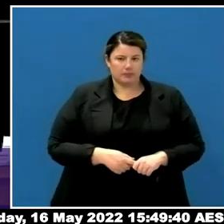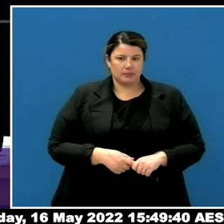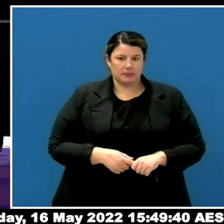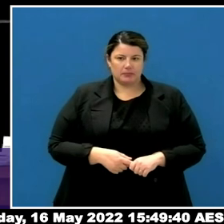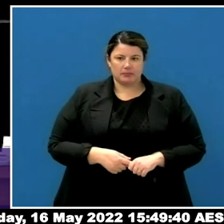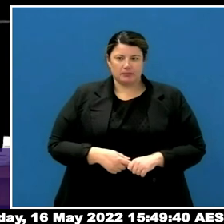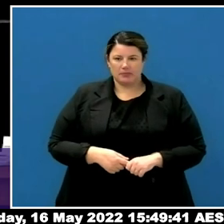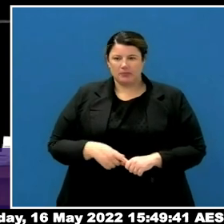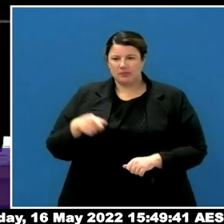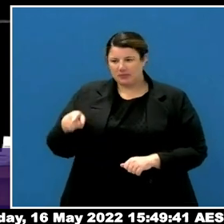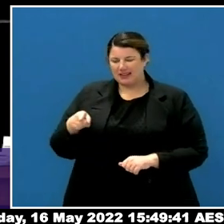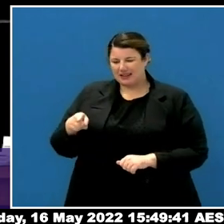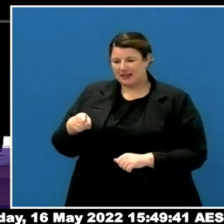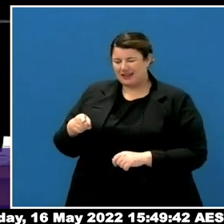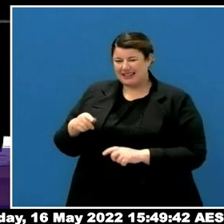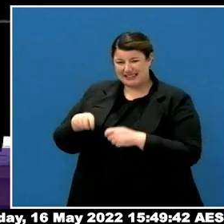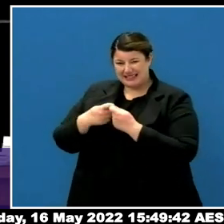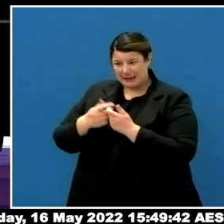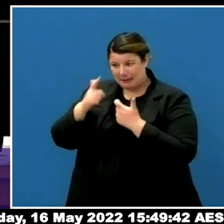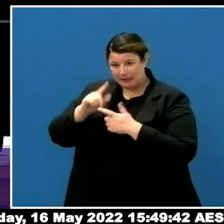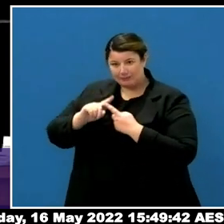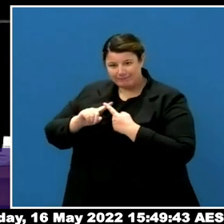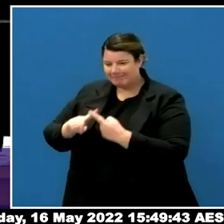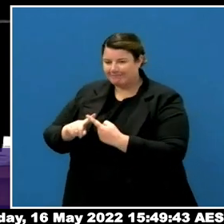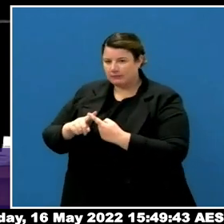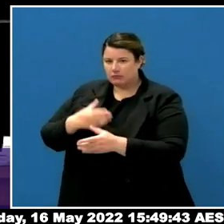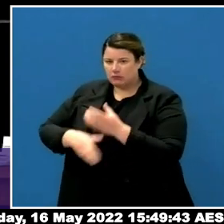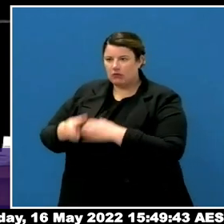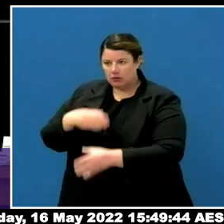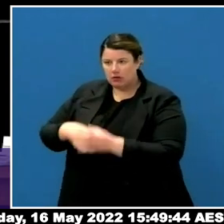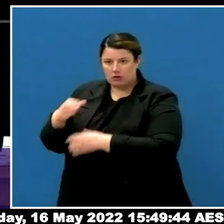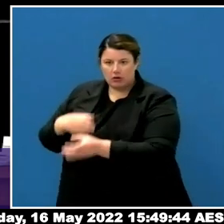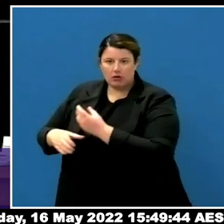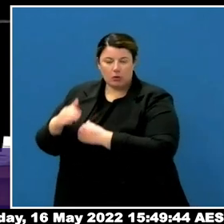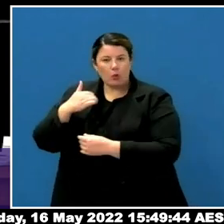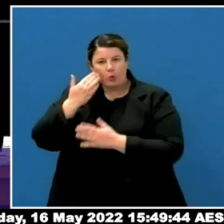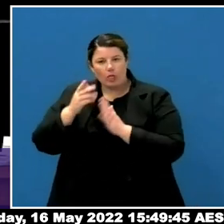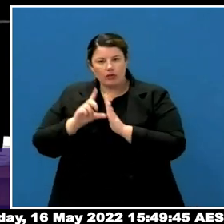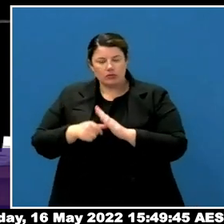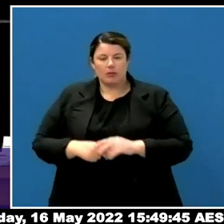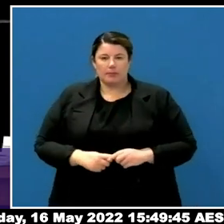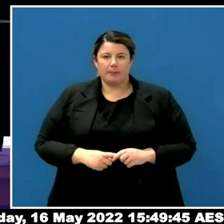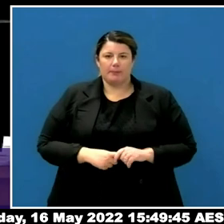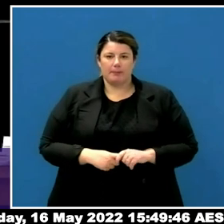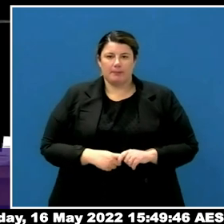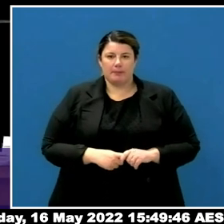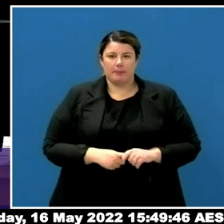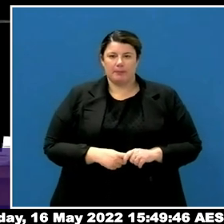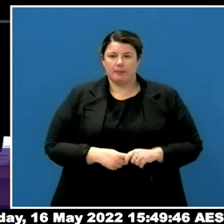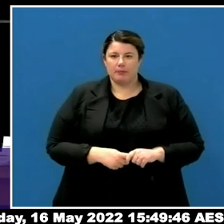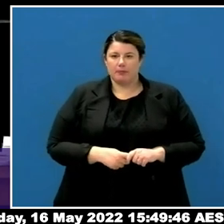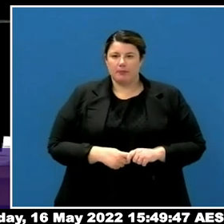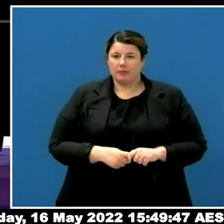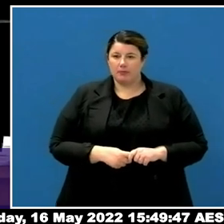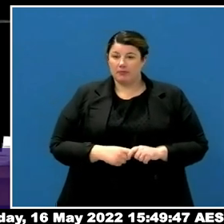of Team Leaders? SUZIE: Yes. MR FOGARTY: Can you hazard an estimate of - I could remember six.